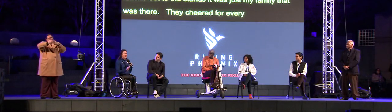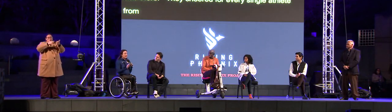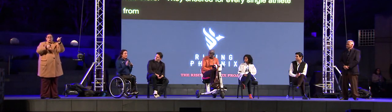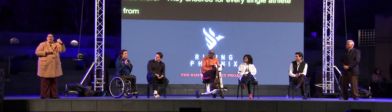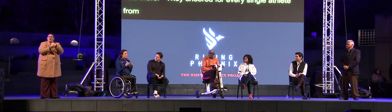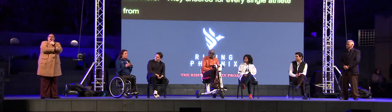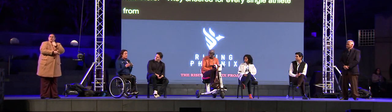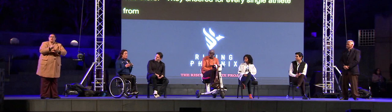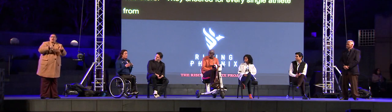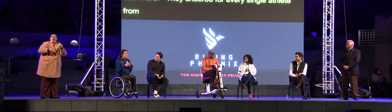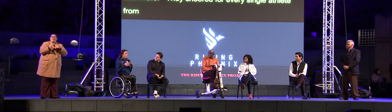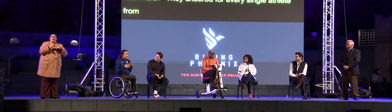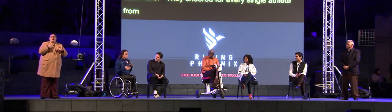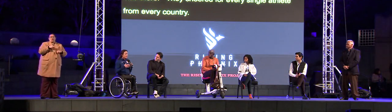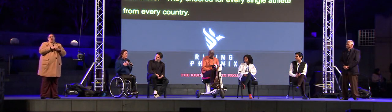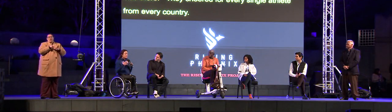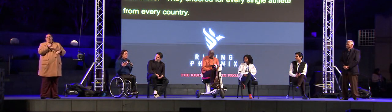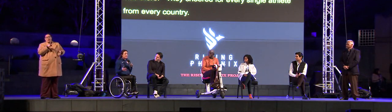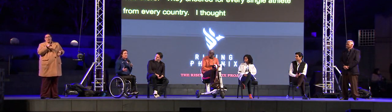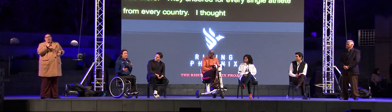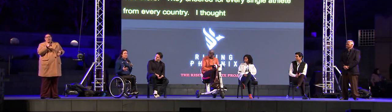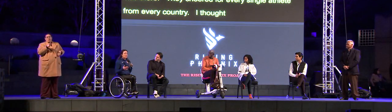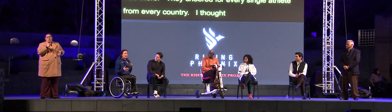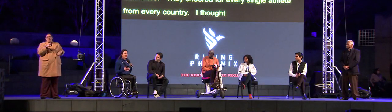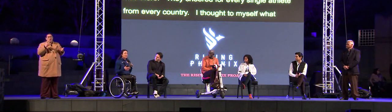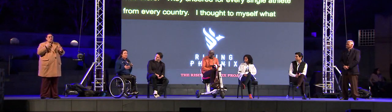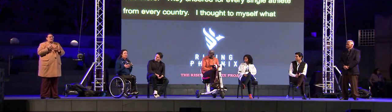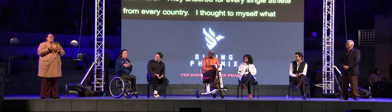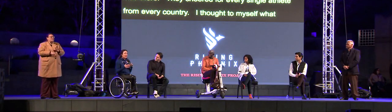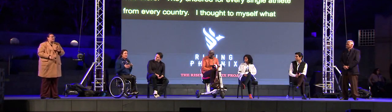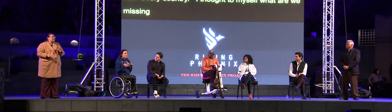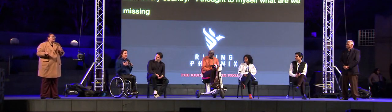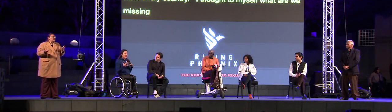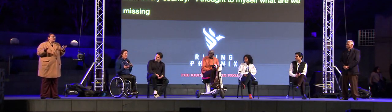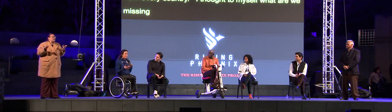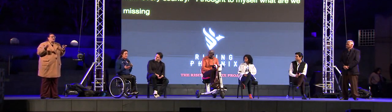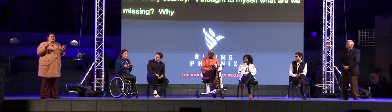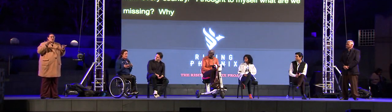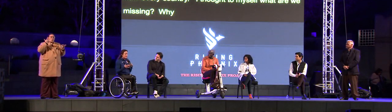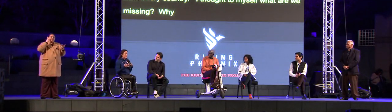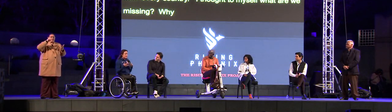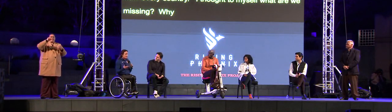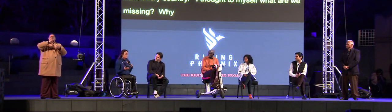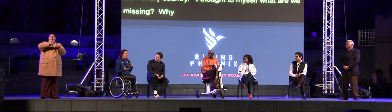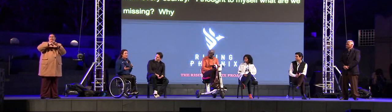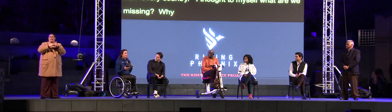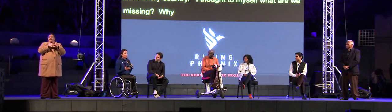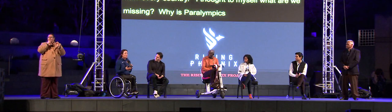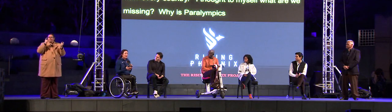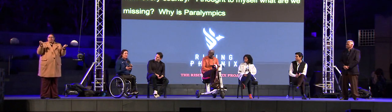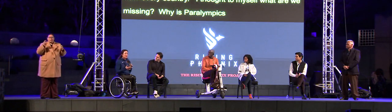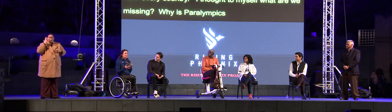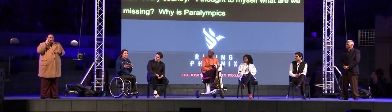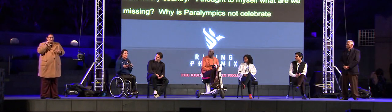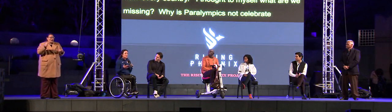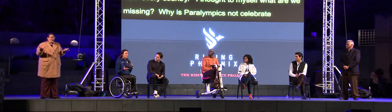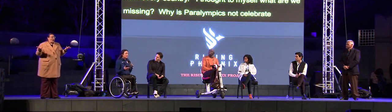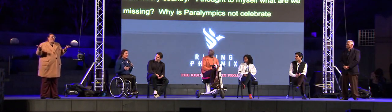And I thought to myself, what are we missing? Why is Paralympics not celebrated? Why is it so separate?